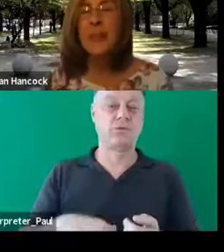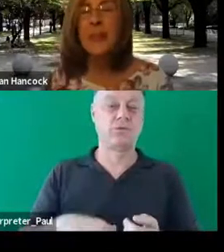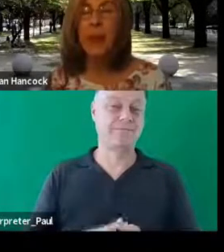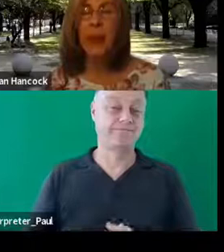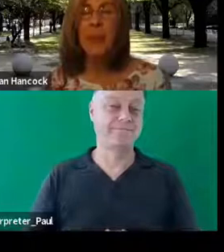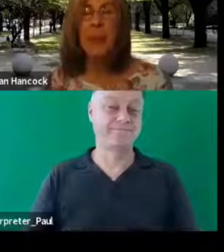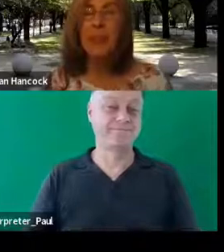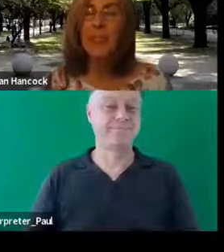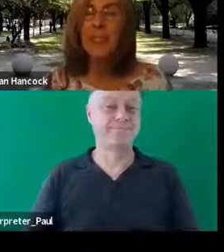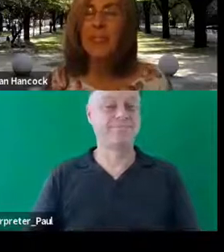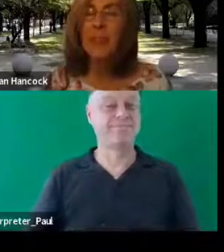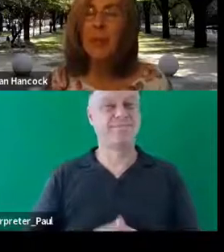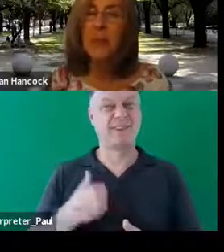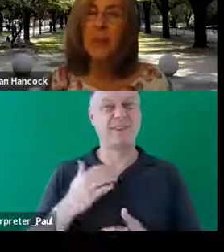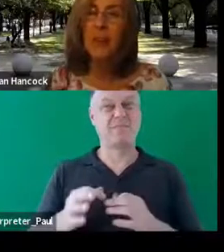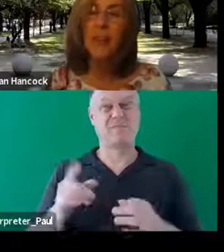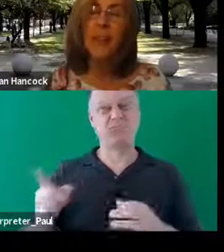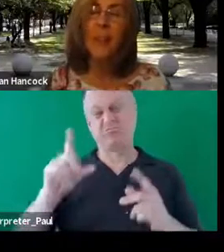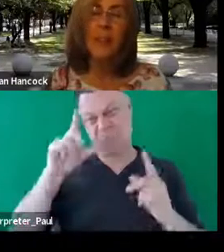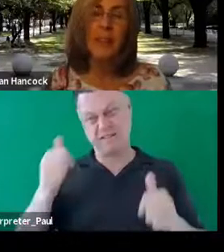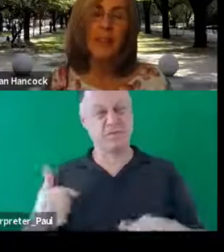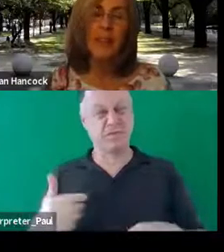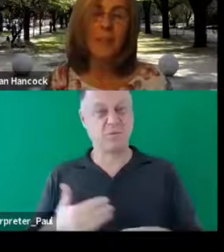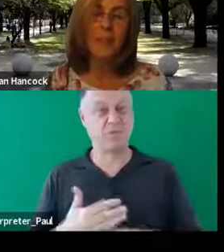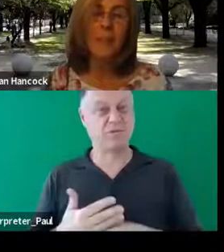sort of, part of the plan but she just loved it so much. So, yeah, that was a really lovely outcome.